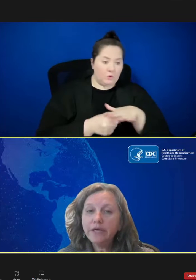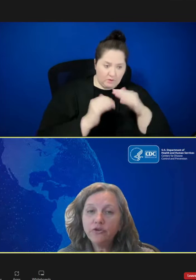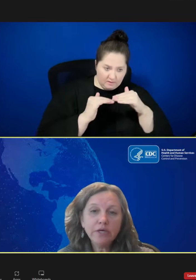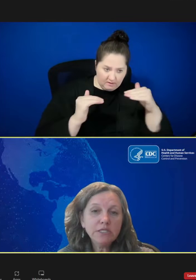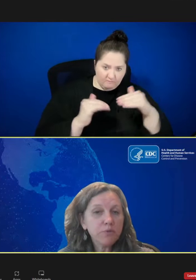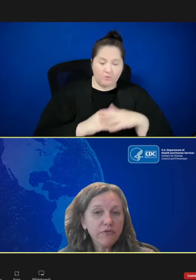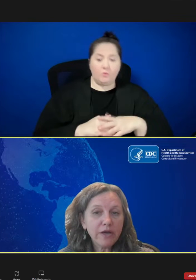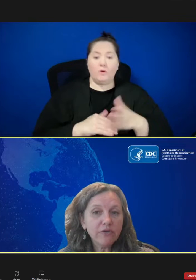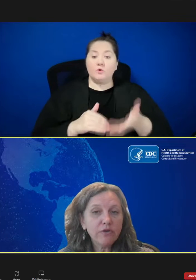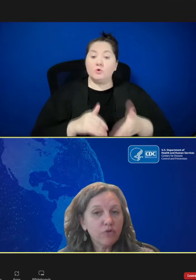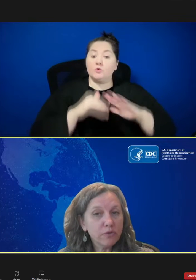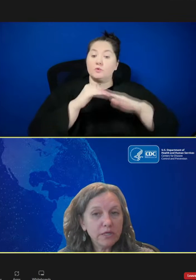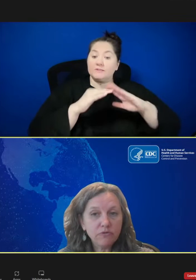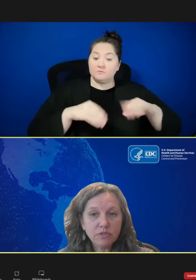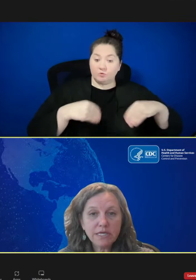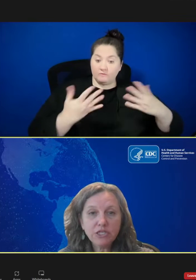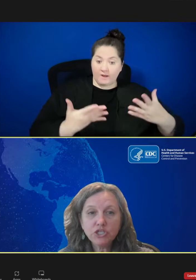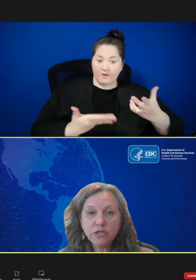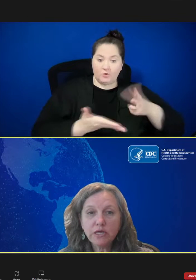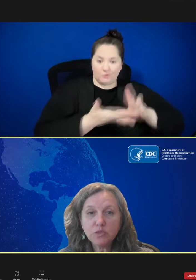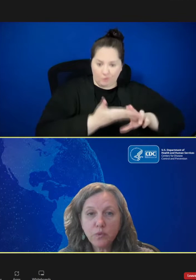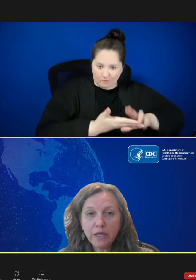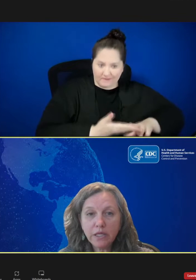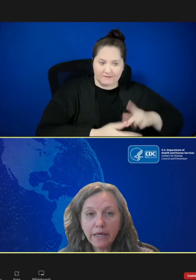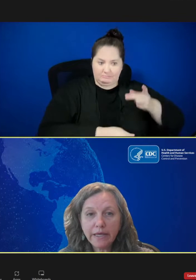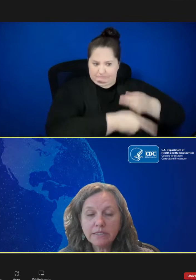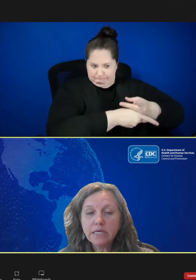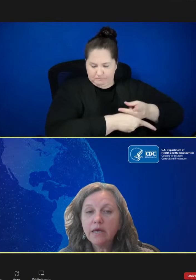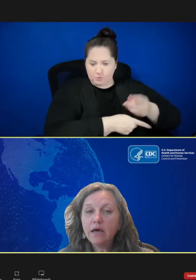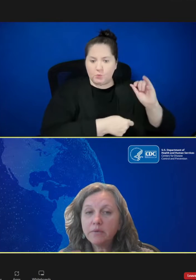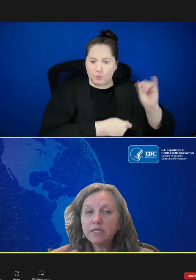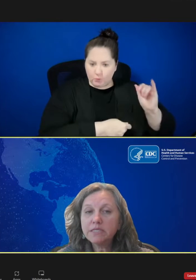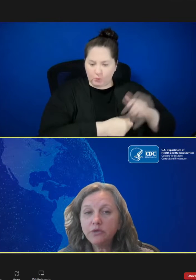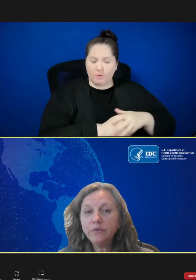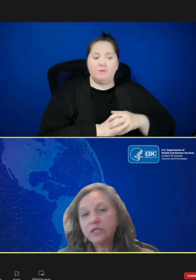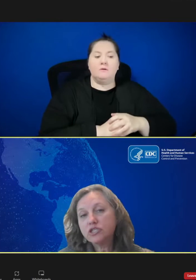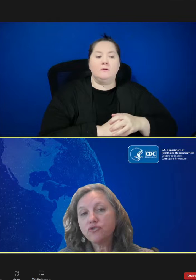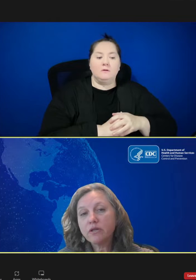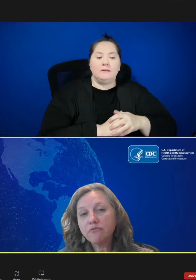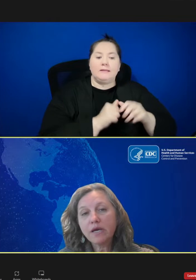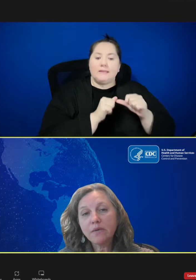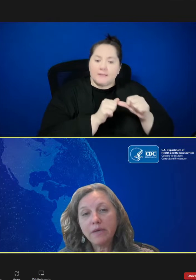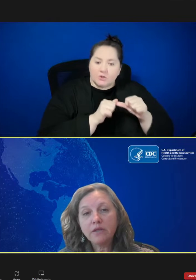increase provider enrollment and retention, as well as continuing to strongly recommend that